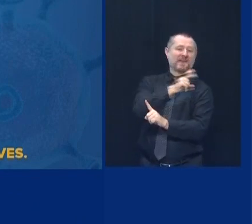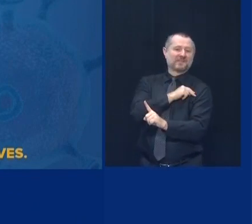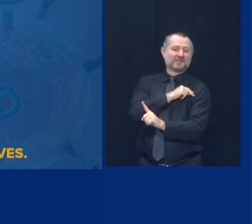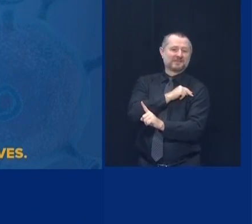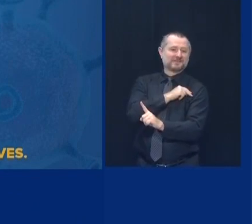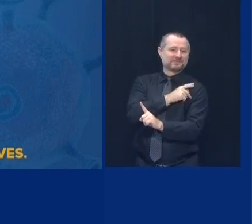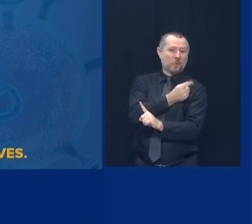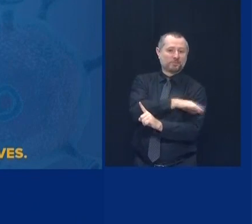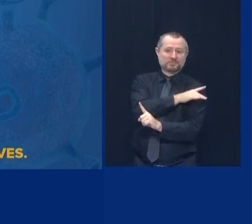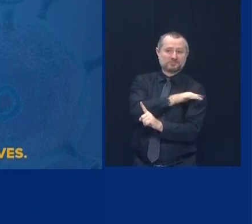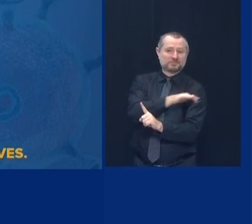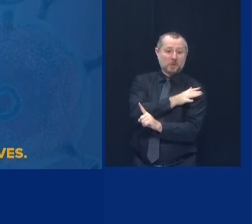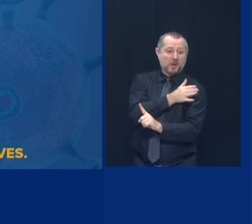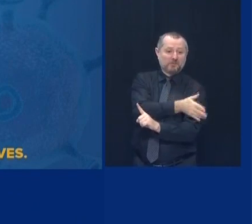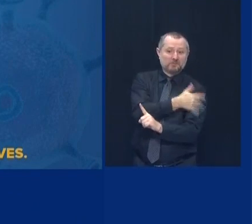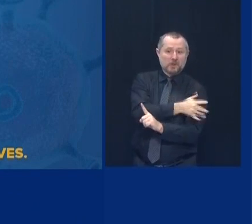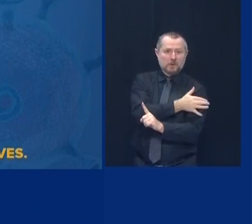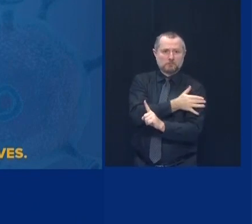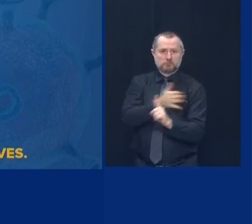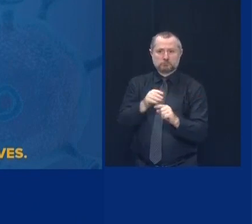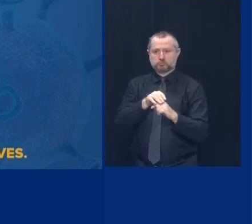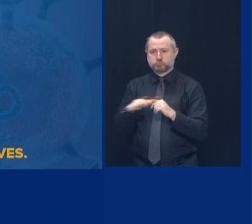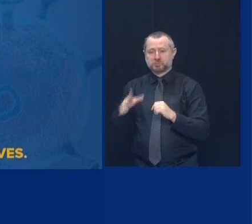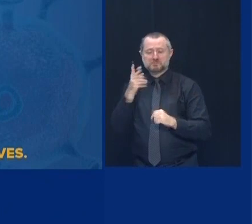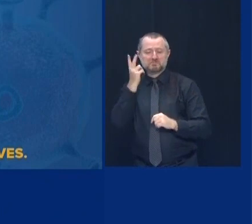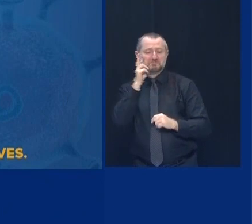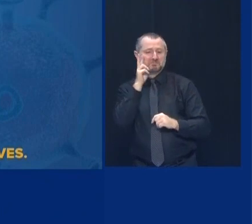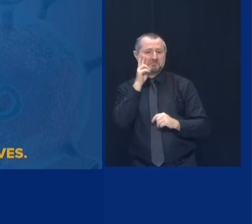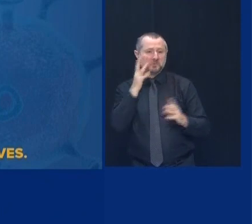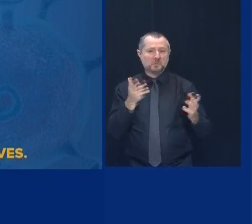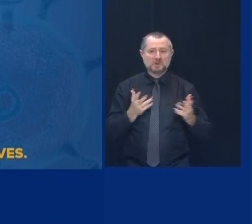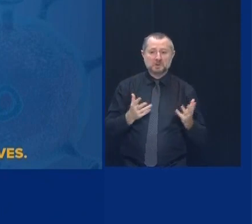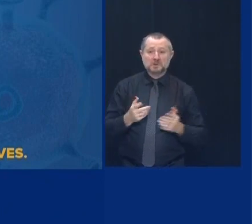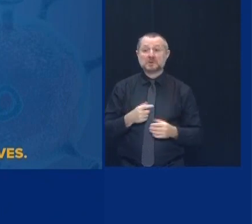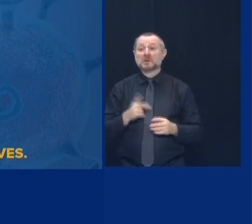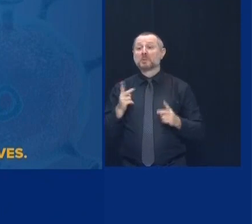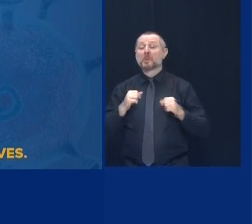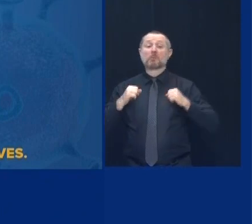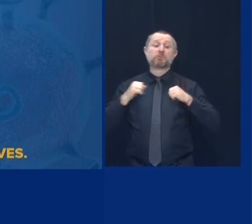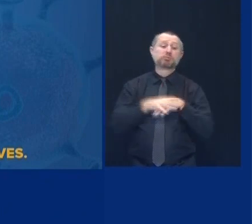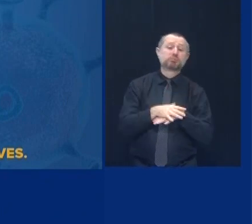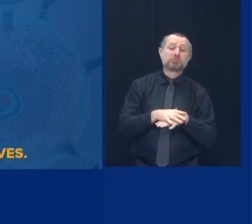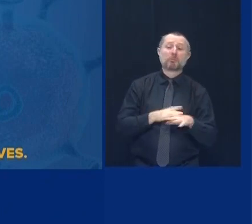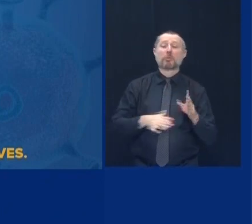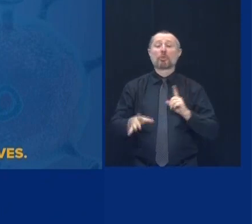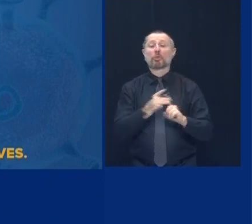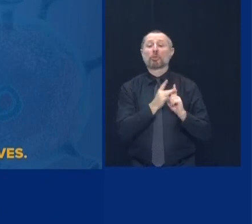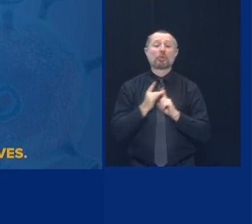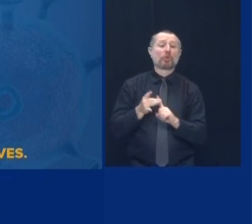WE DON'T KNOW HOW SIGNIFICANT. DECEMBER 1st AND 10thKo, YOU WILL